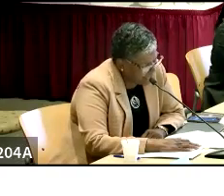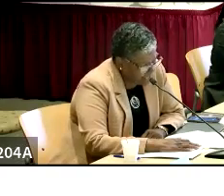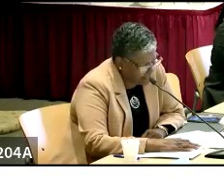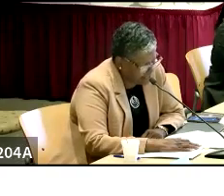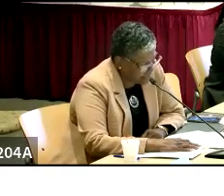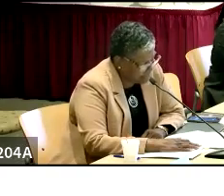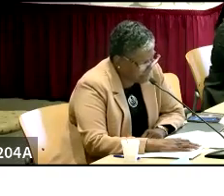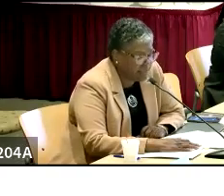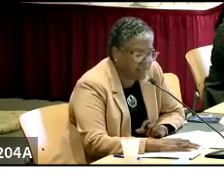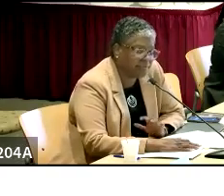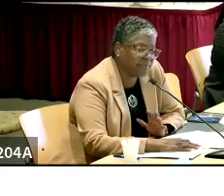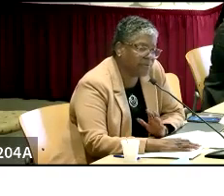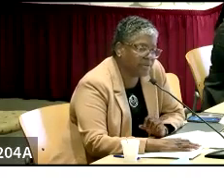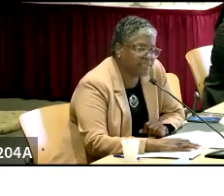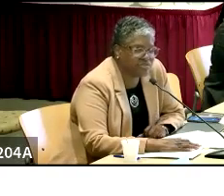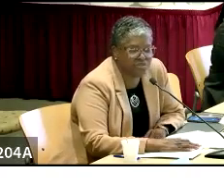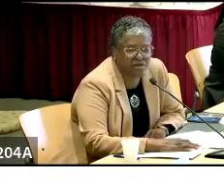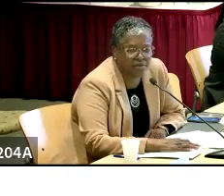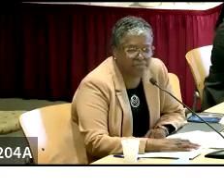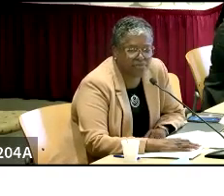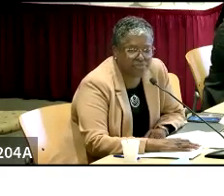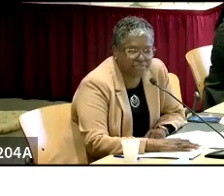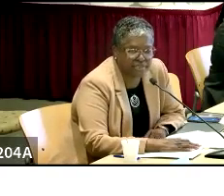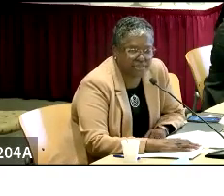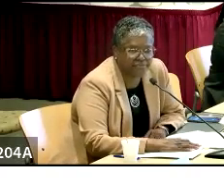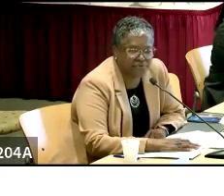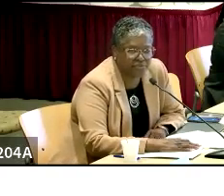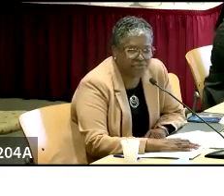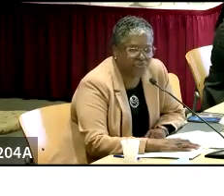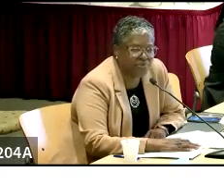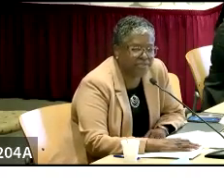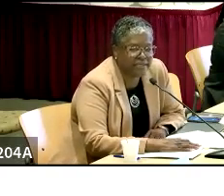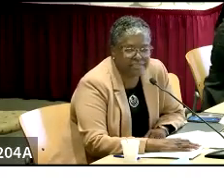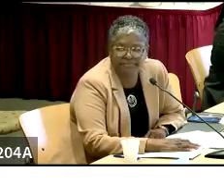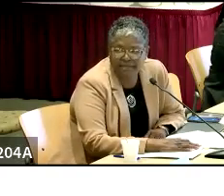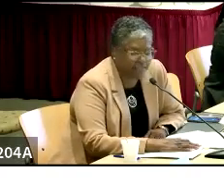and another organization called PROCEED that is focused on Hispanic